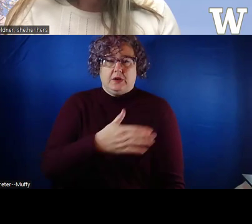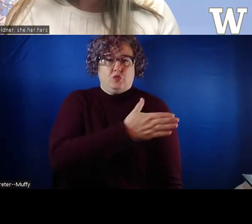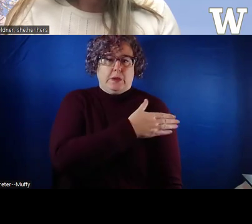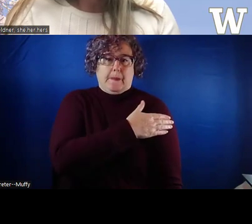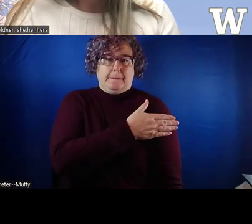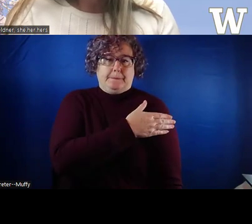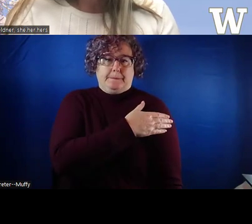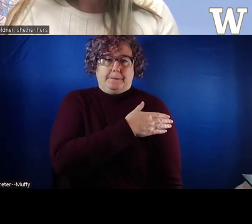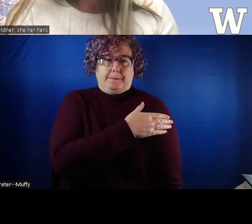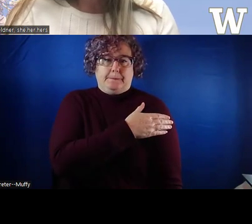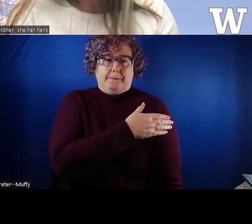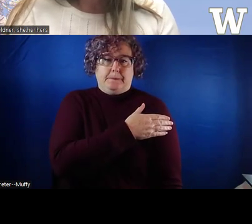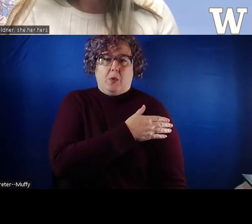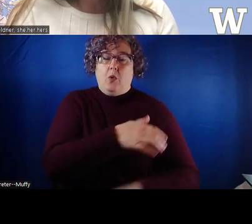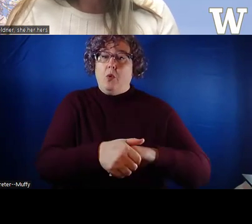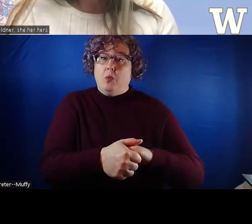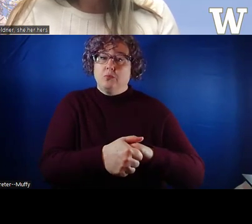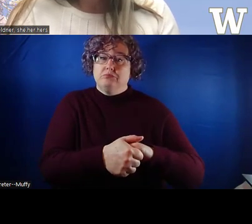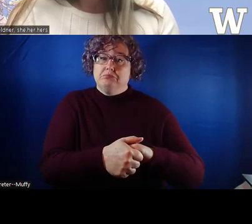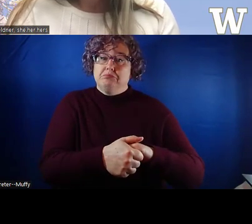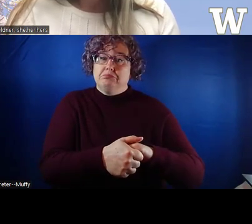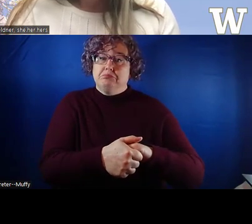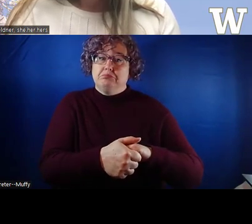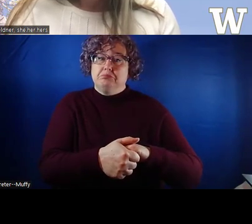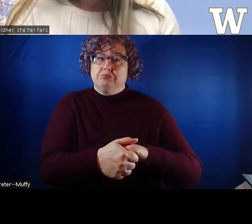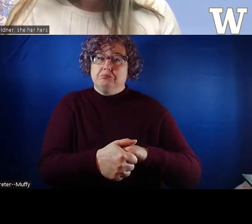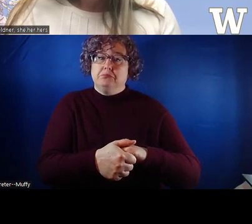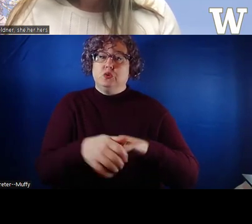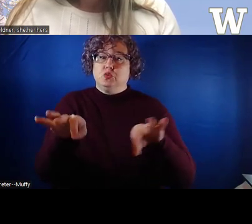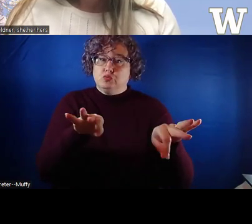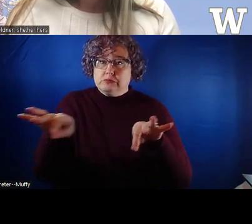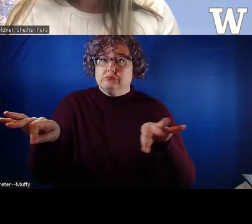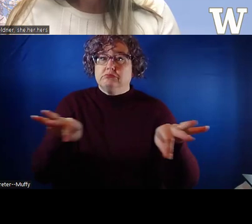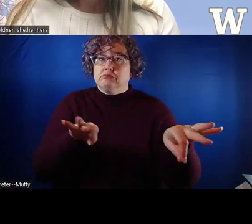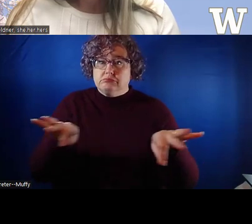or hold the hand of the blind person to describe what they are saying.